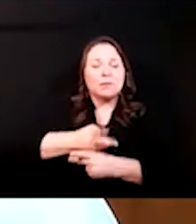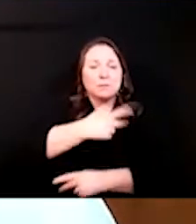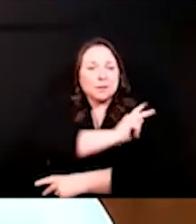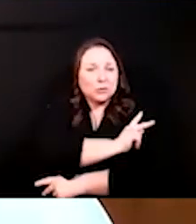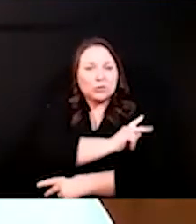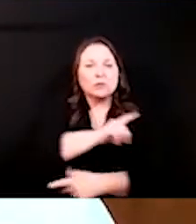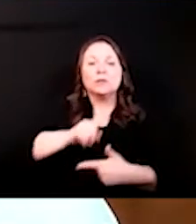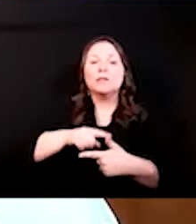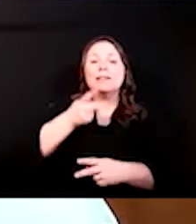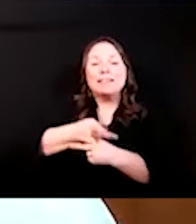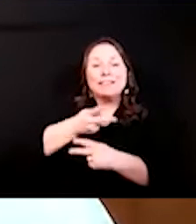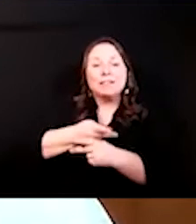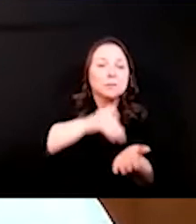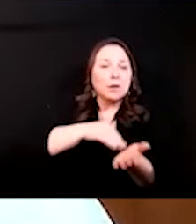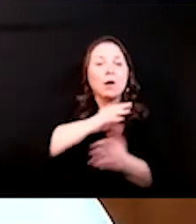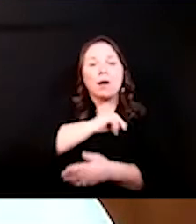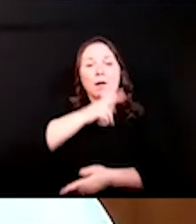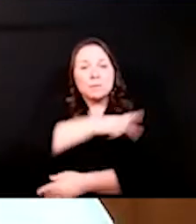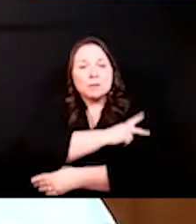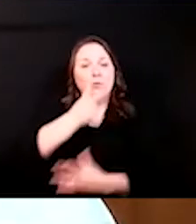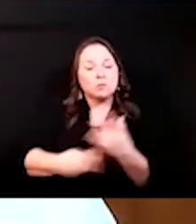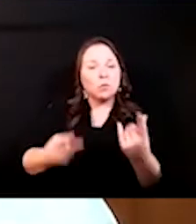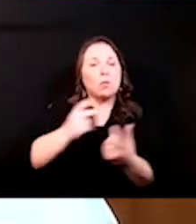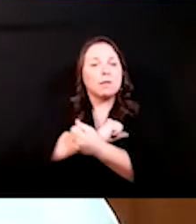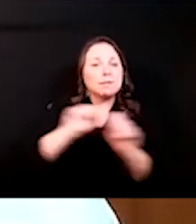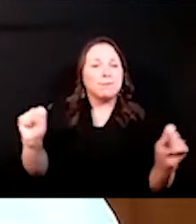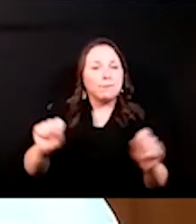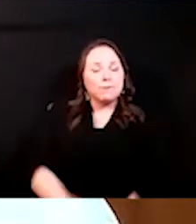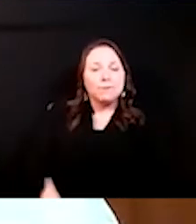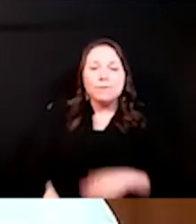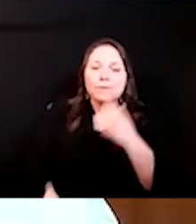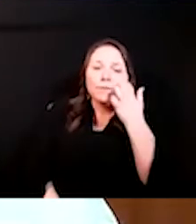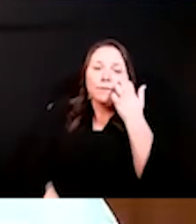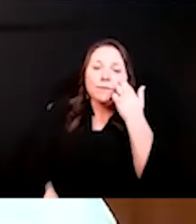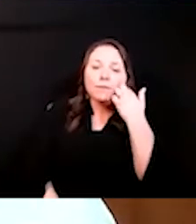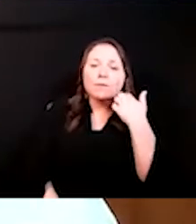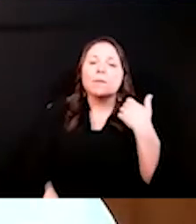FOR TREATMENT. THEY KEEP HEALTH WORKERS AND PATIENTS SAFE.